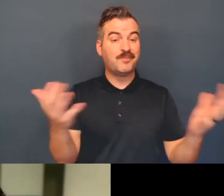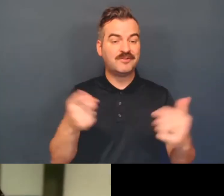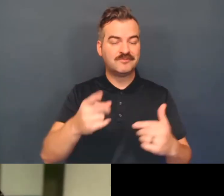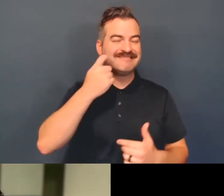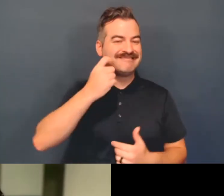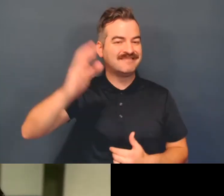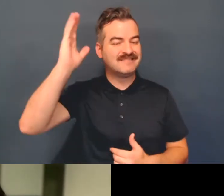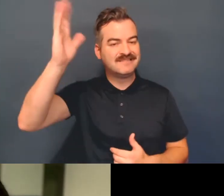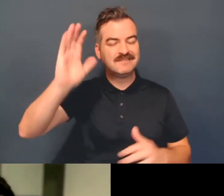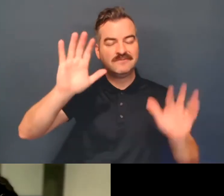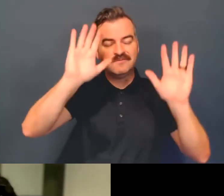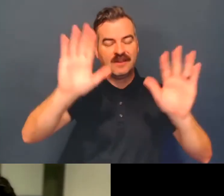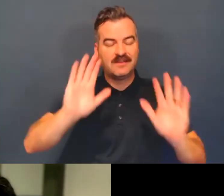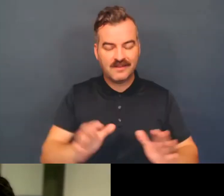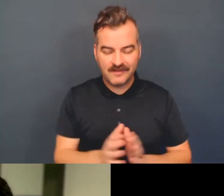talk. 16:12:08 dR Doreen.